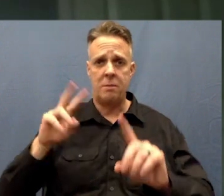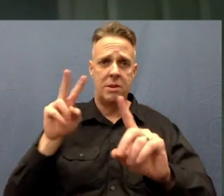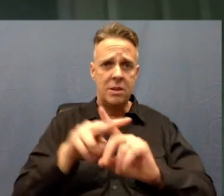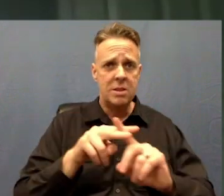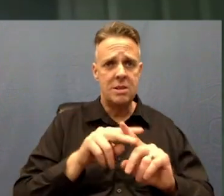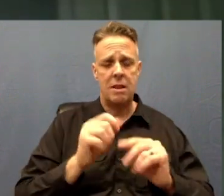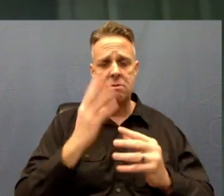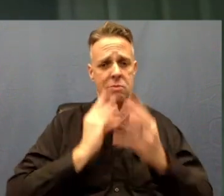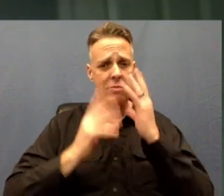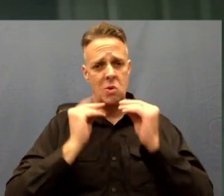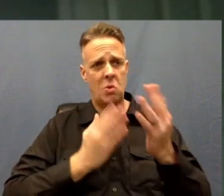THAT COMES